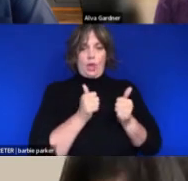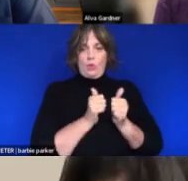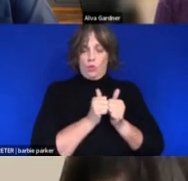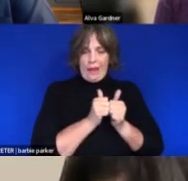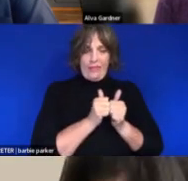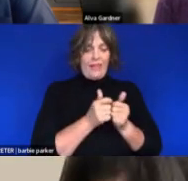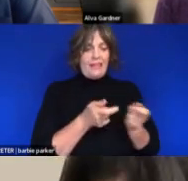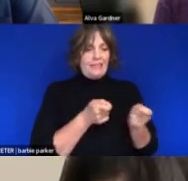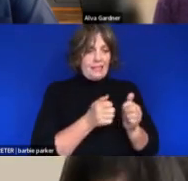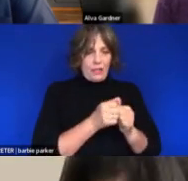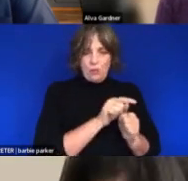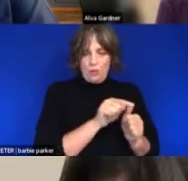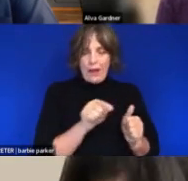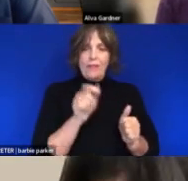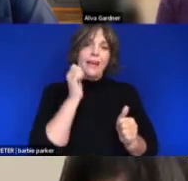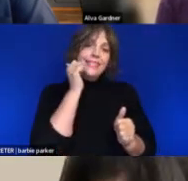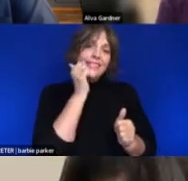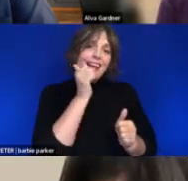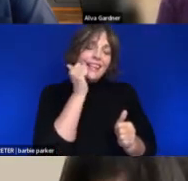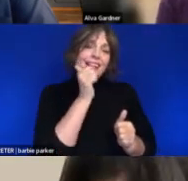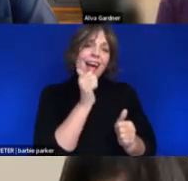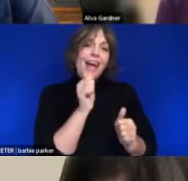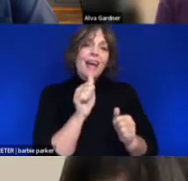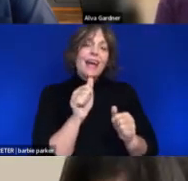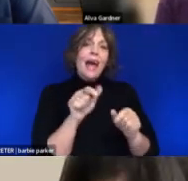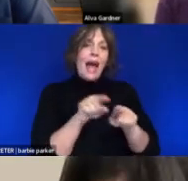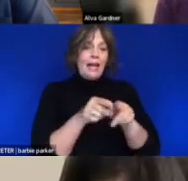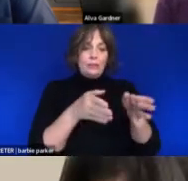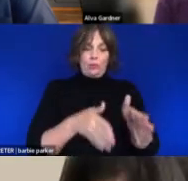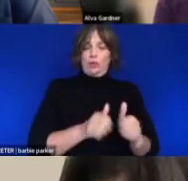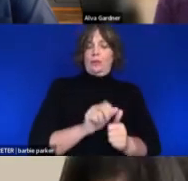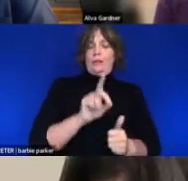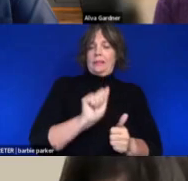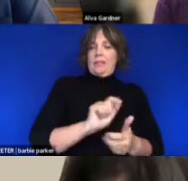with day to day, as with a disability, they're now having